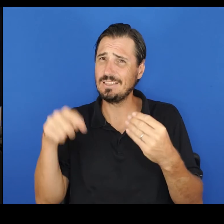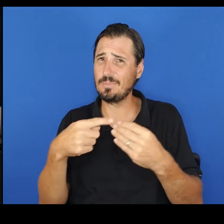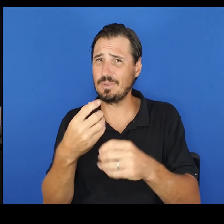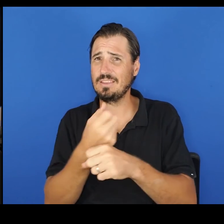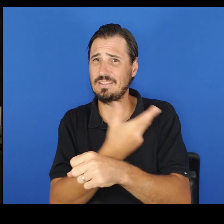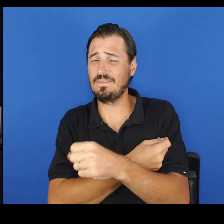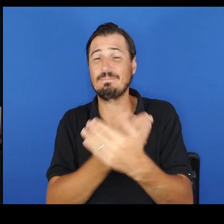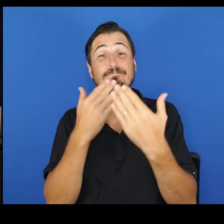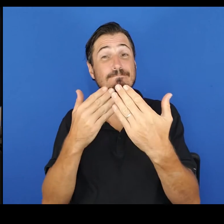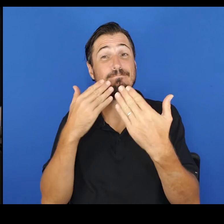getting a vaccine.